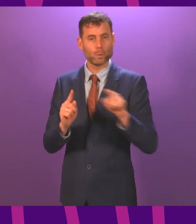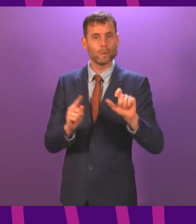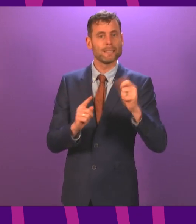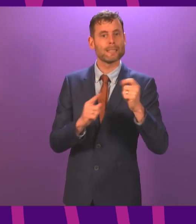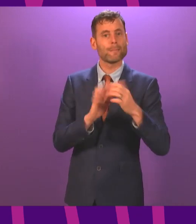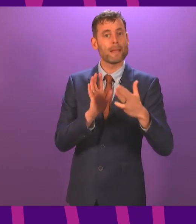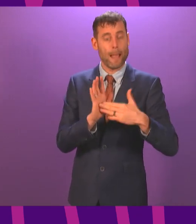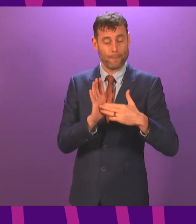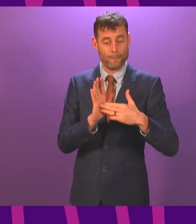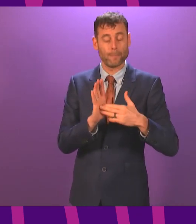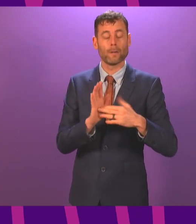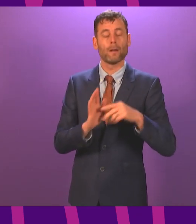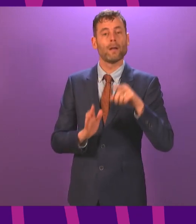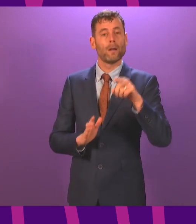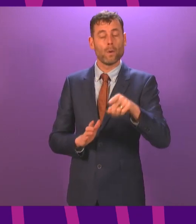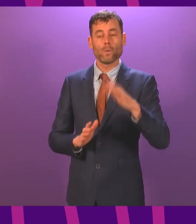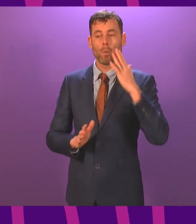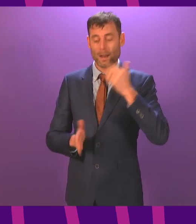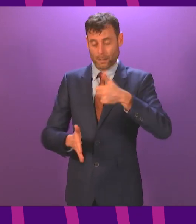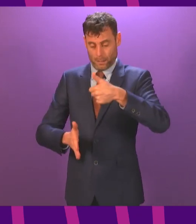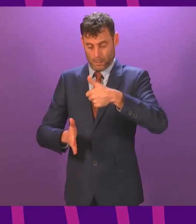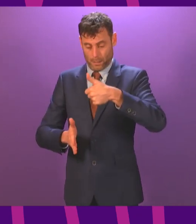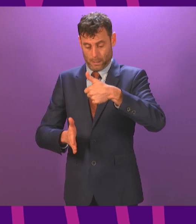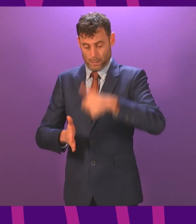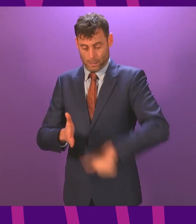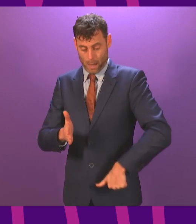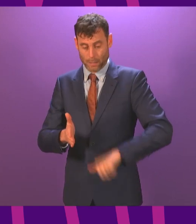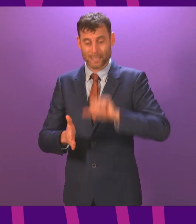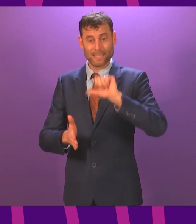just as those restrictions came into force at 6 pm, they should be lifted at 6 pm on